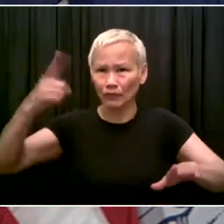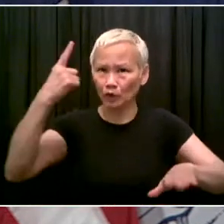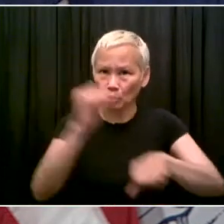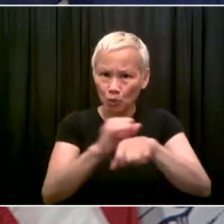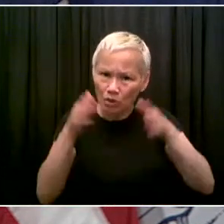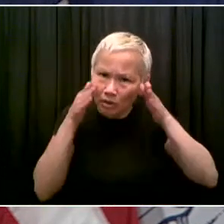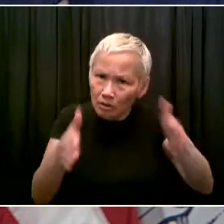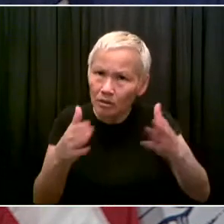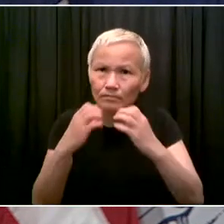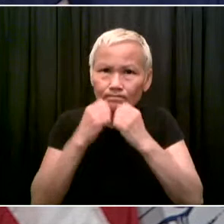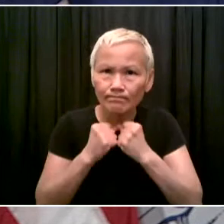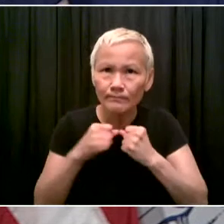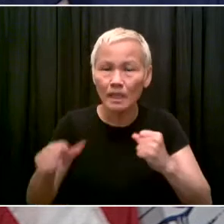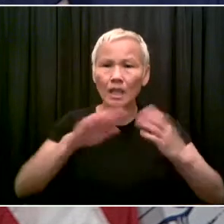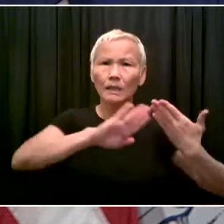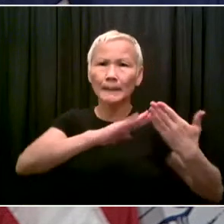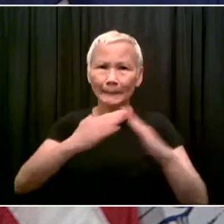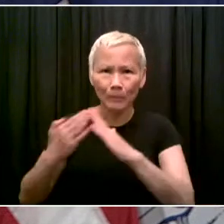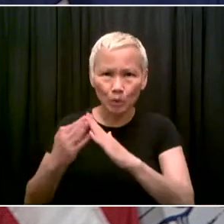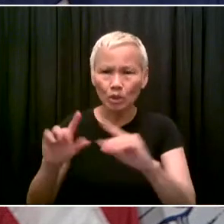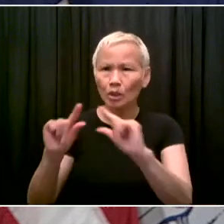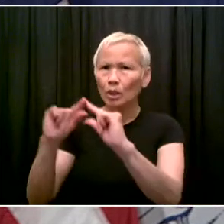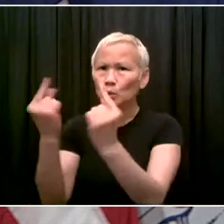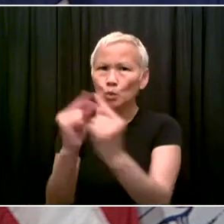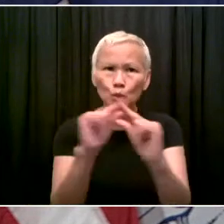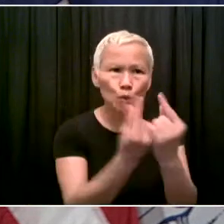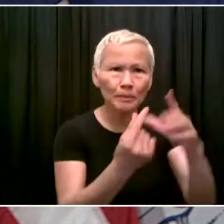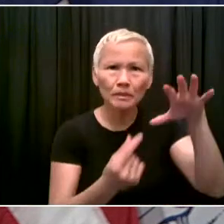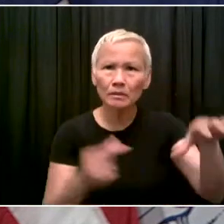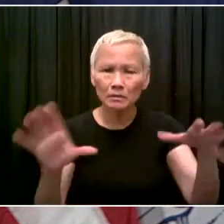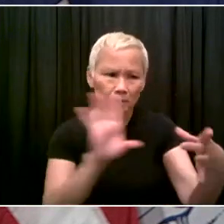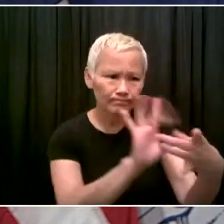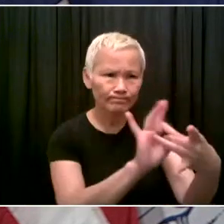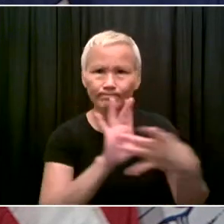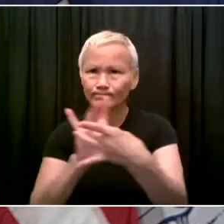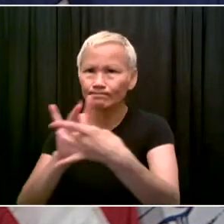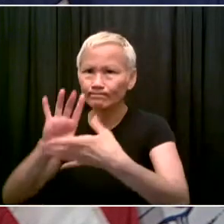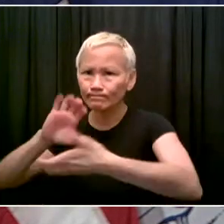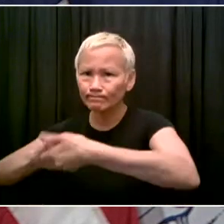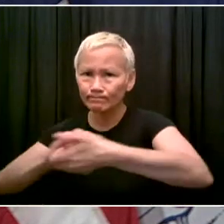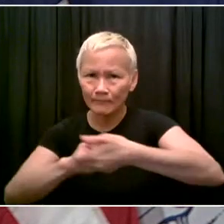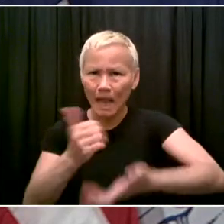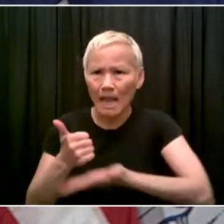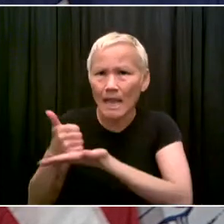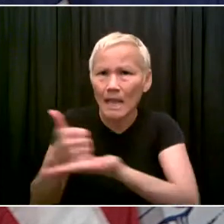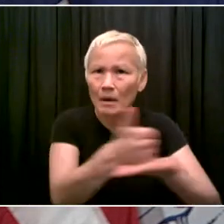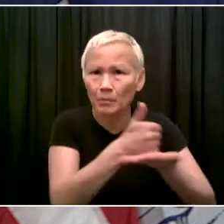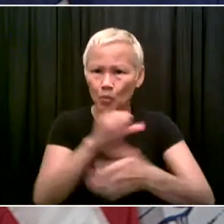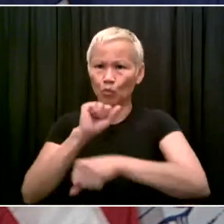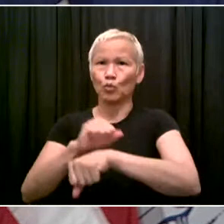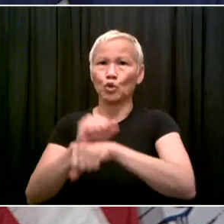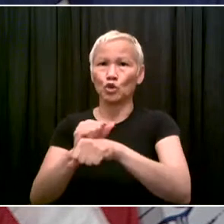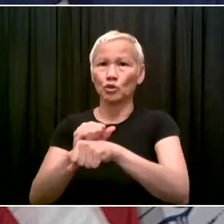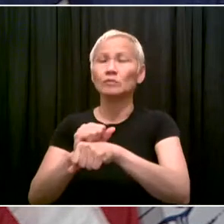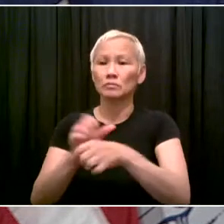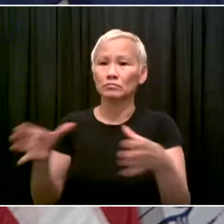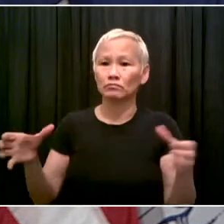MR. MAYOR TOUCHED ON IT,